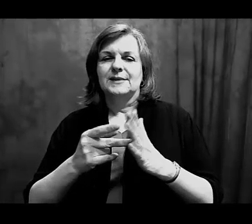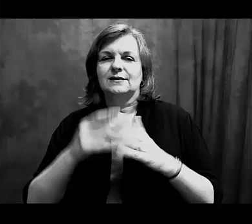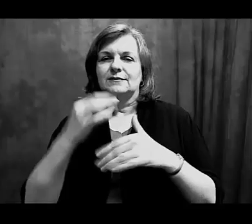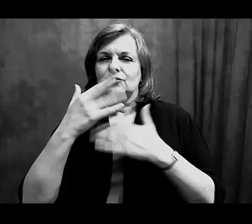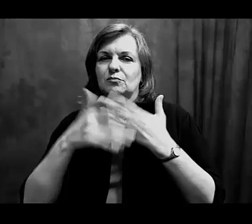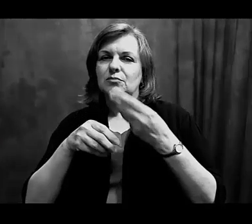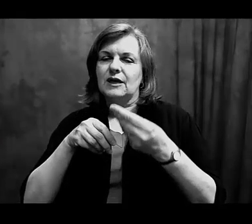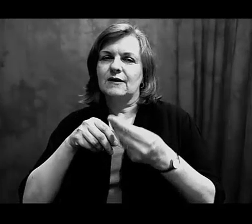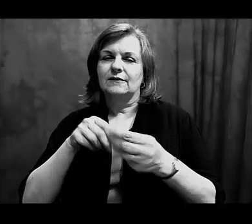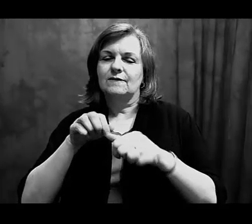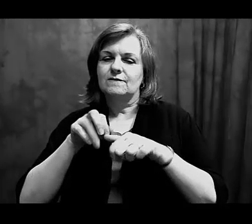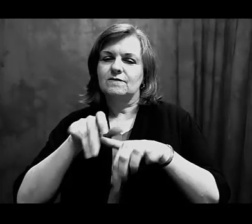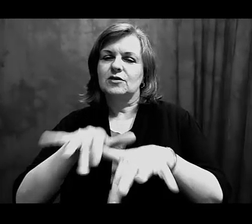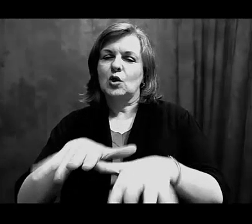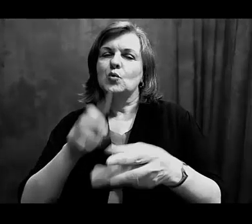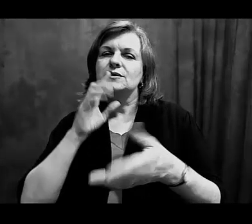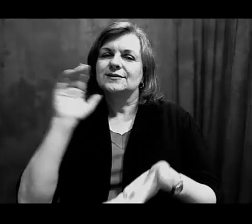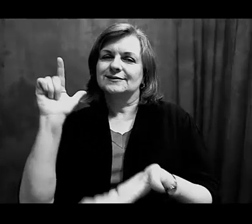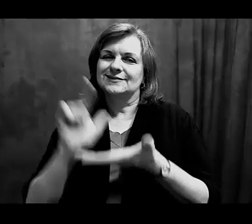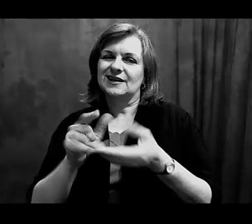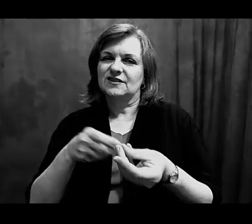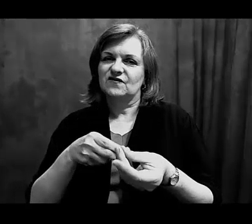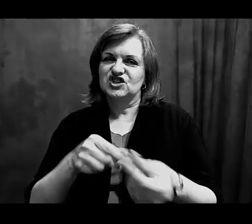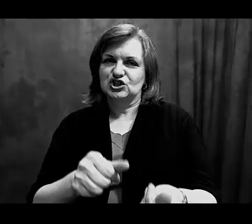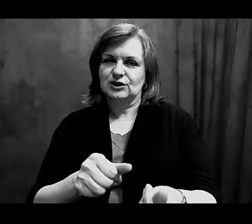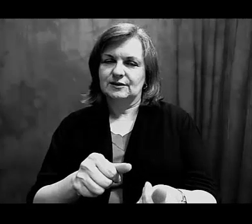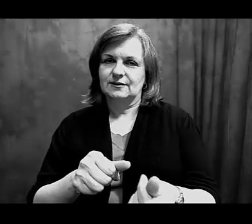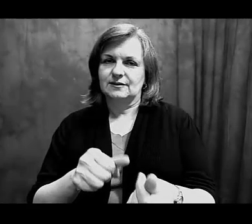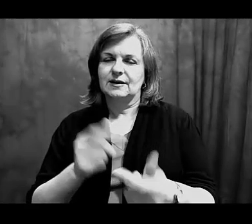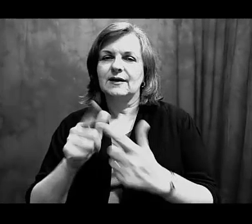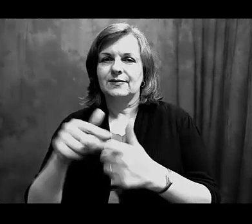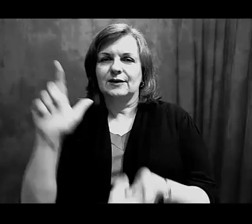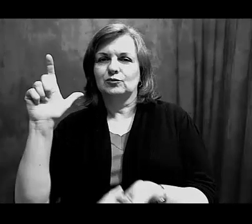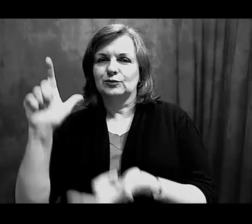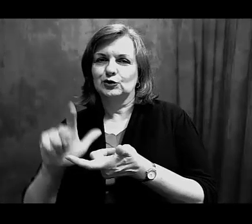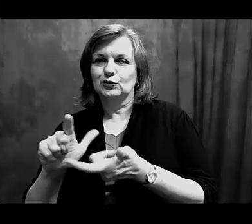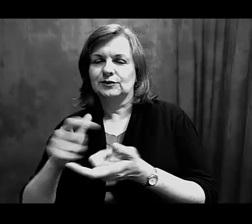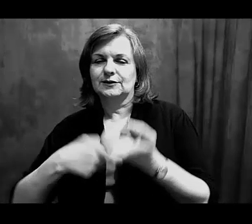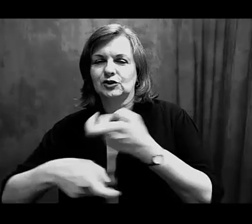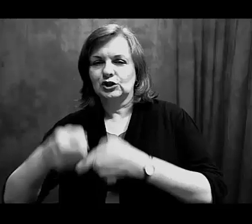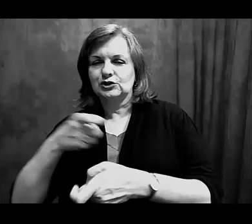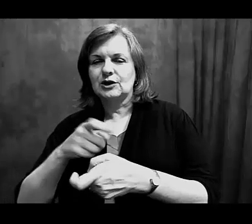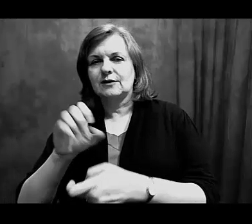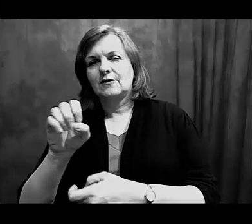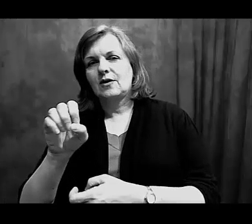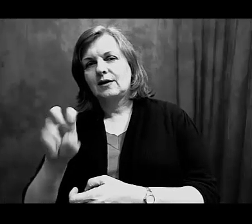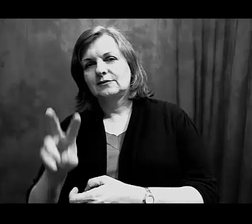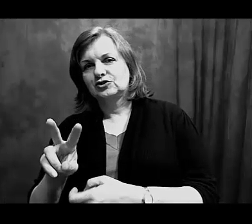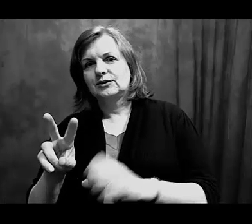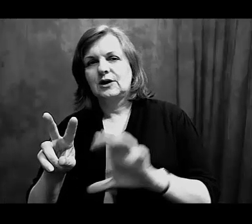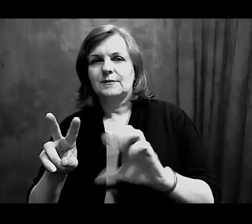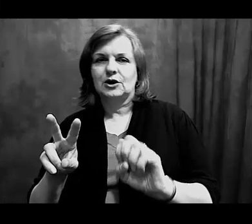and efficiency of exchange of oxygen and carbon dioxide